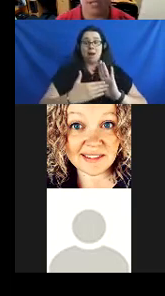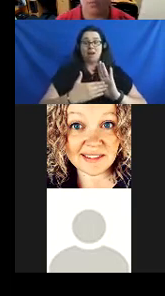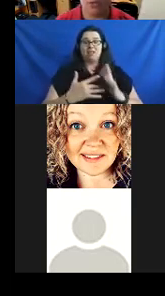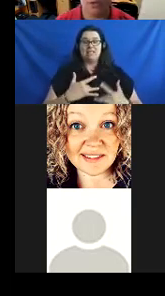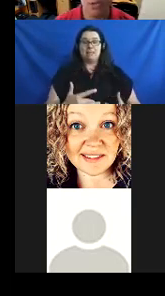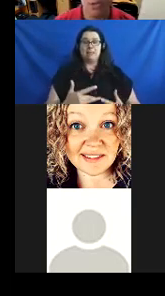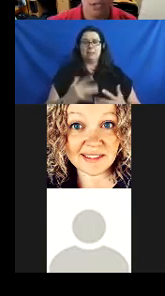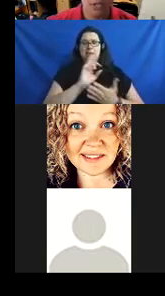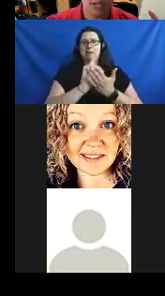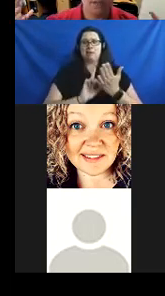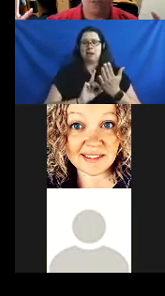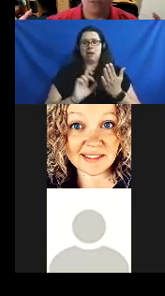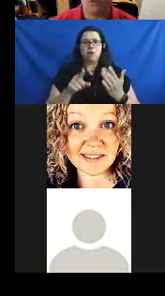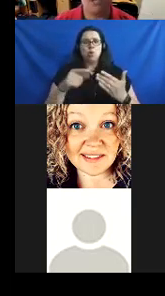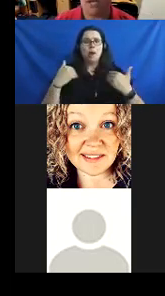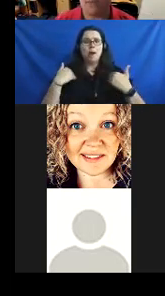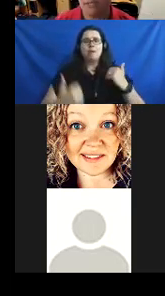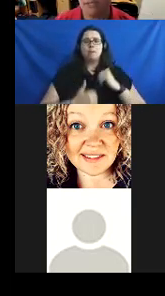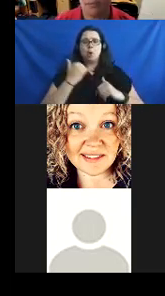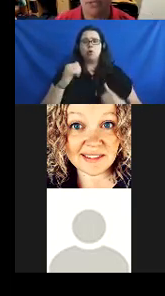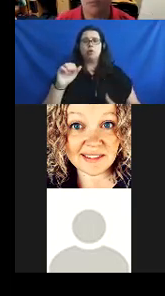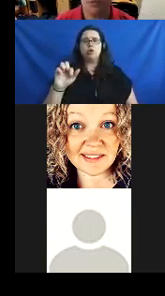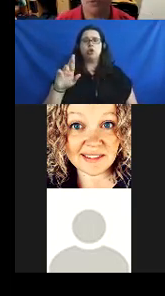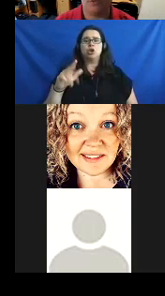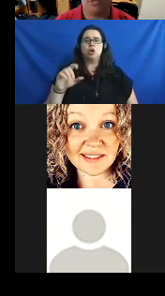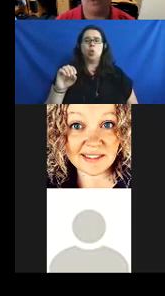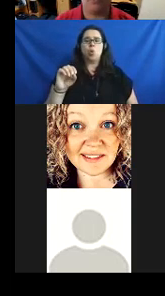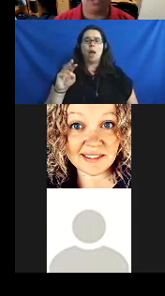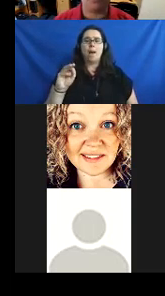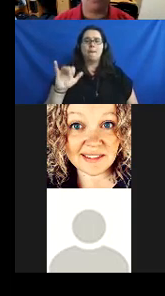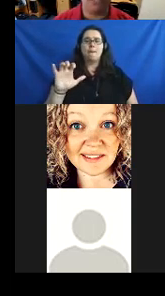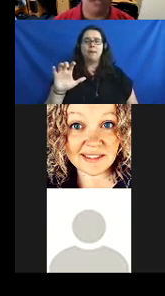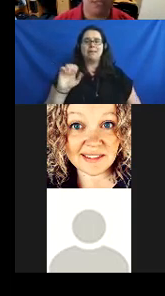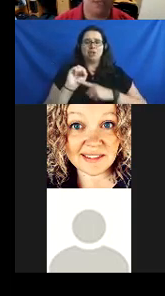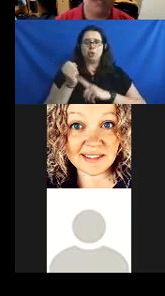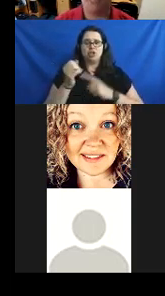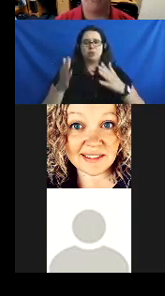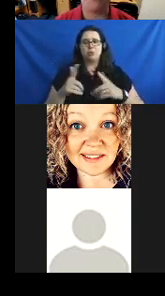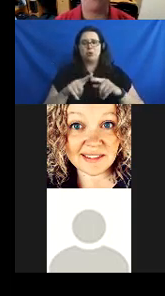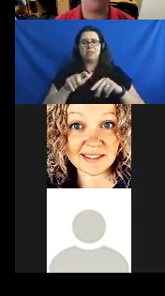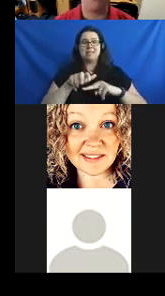WHERE YOU HAVE THE MOST ERGONOMIC SITUATION WHERE SOMEONE WOULD BE ABLE TO SIT IN THE BEST POSTURE TO